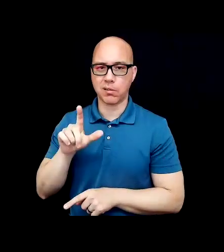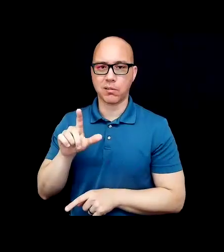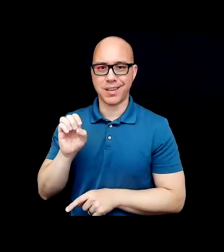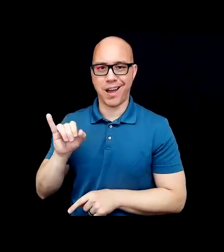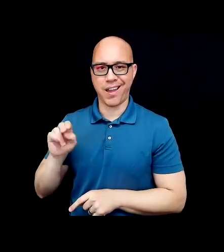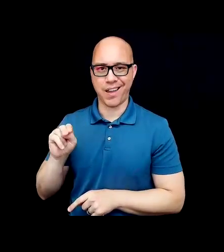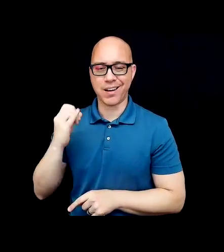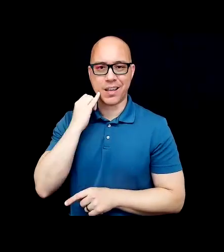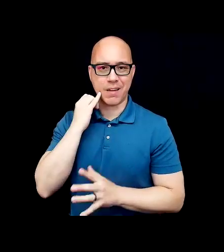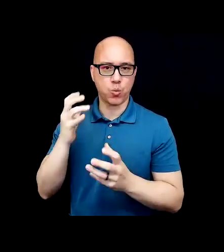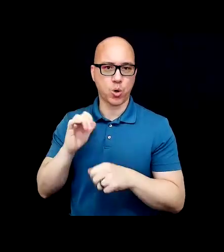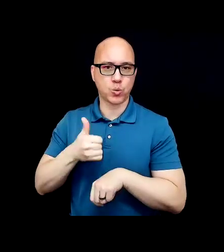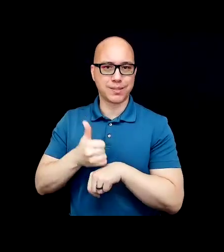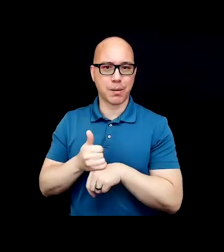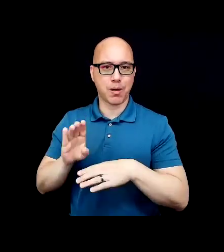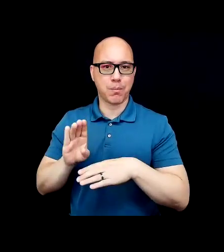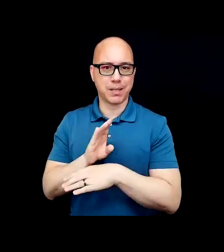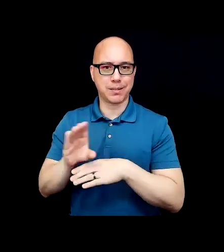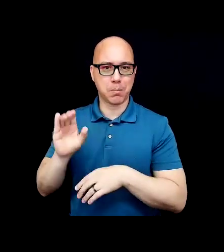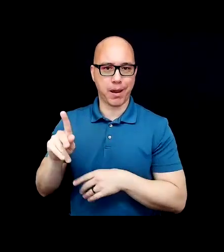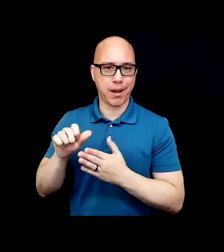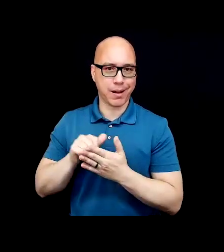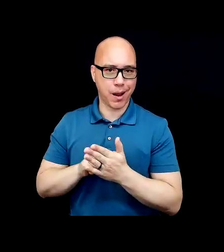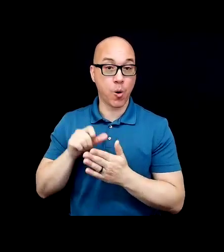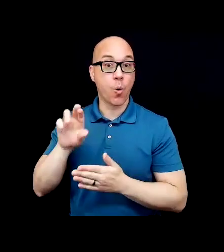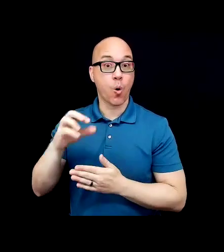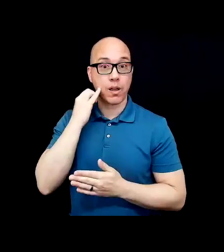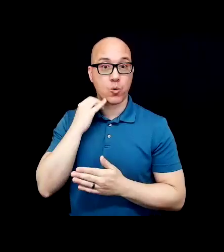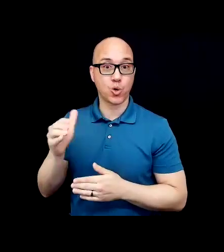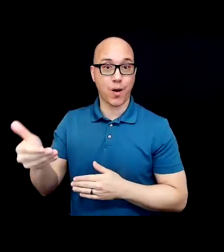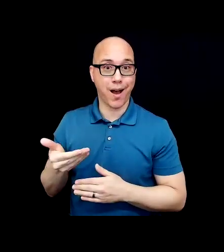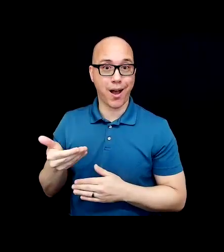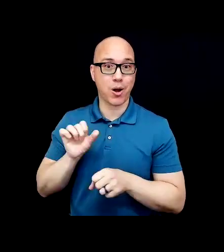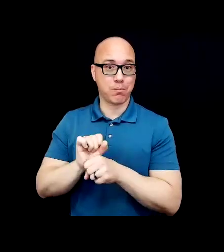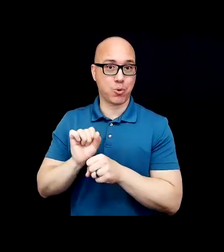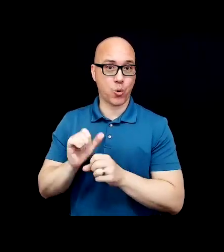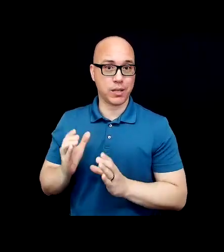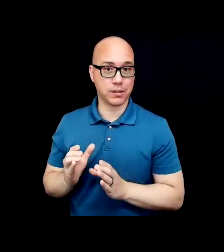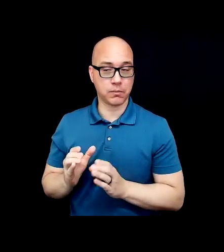are going to hire employees. Even if you are not required to have an EIN number,